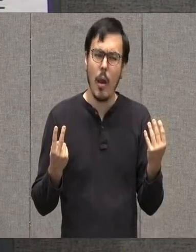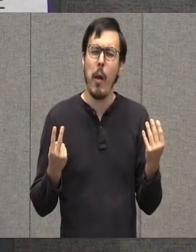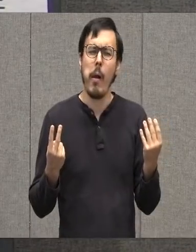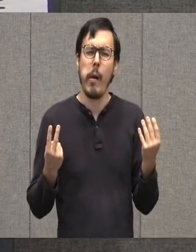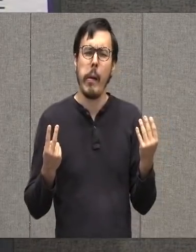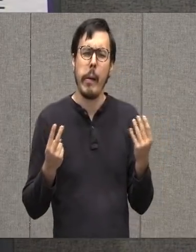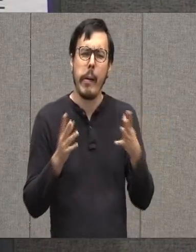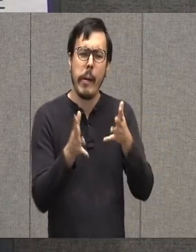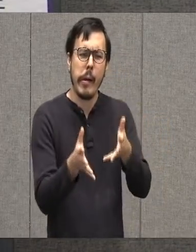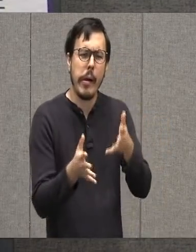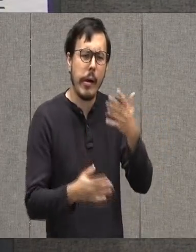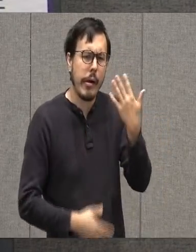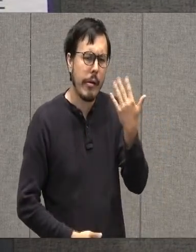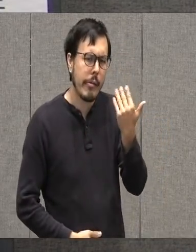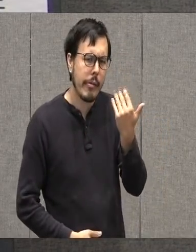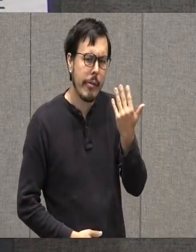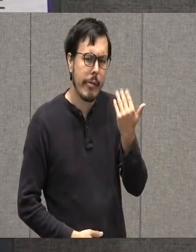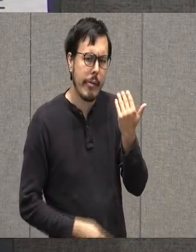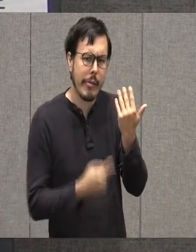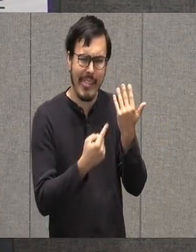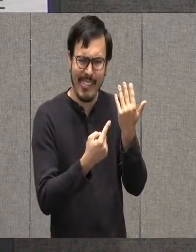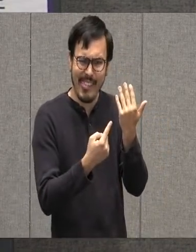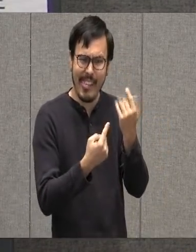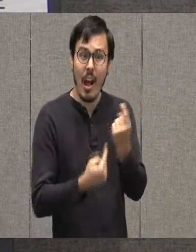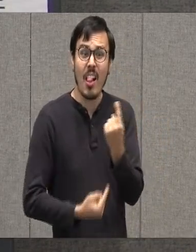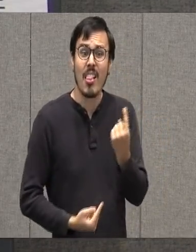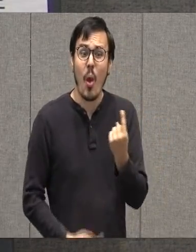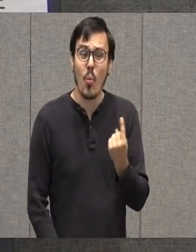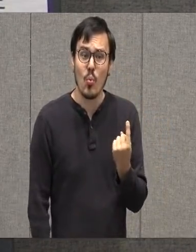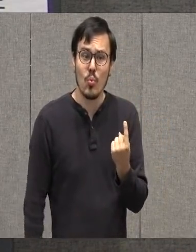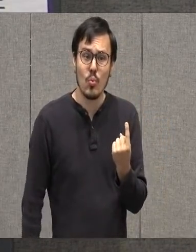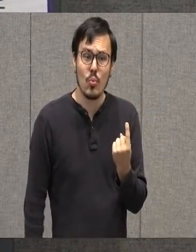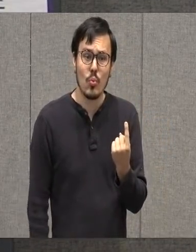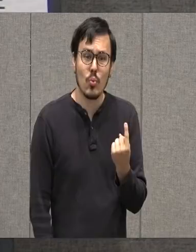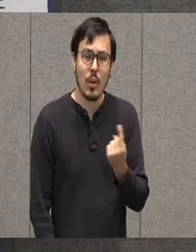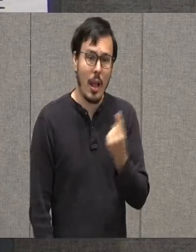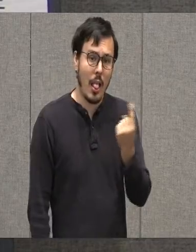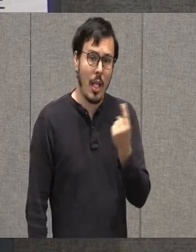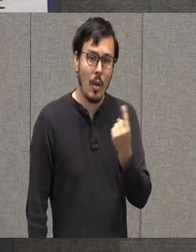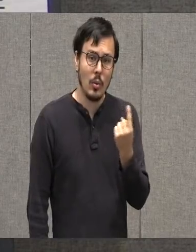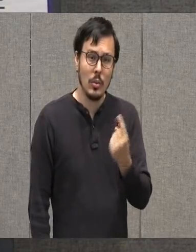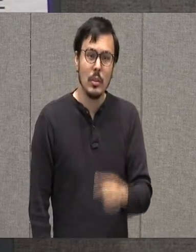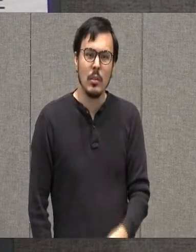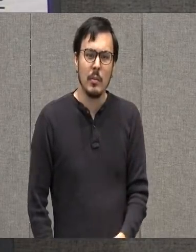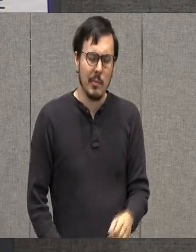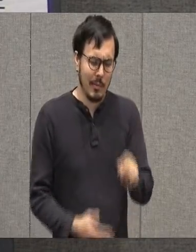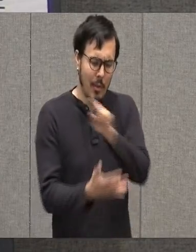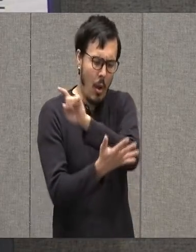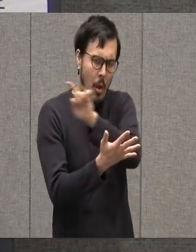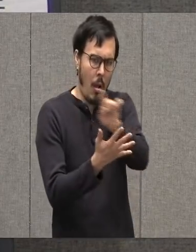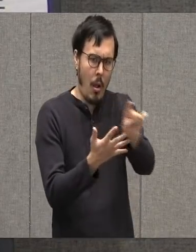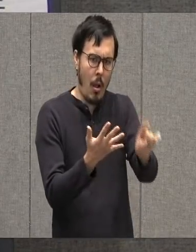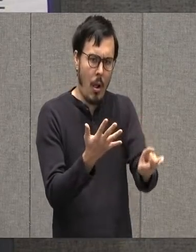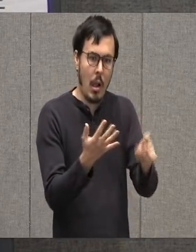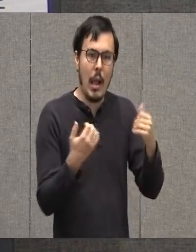and 15. He's all alone. All of these ones have a match,